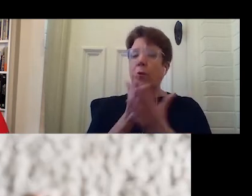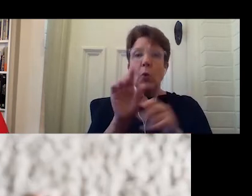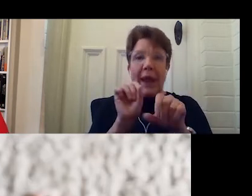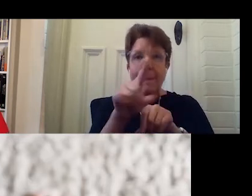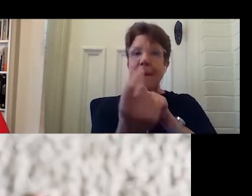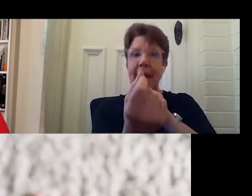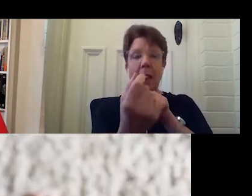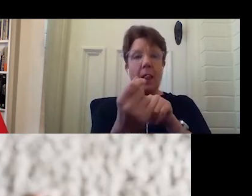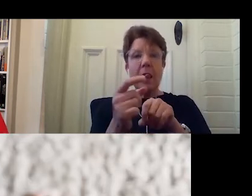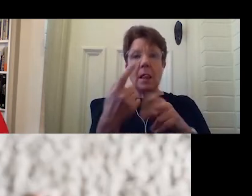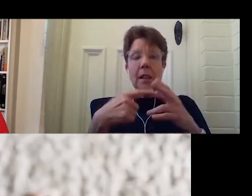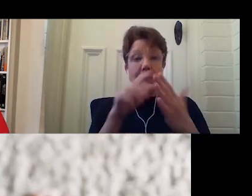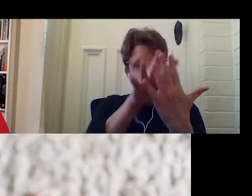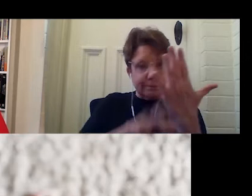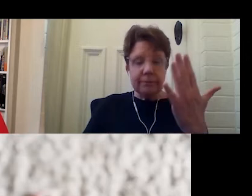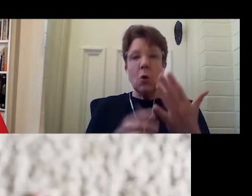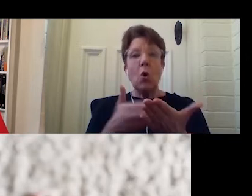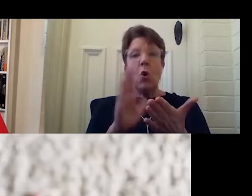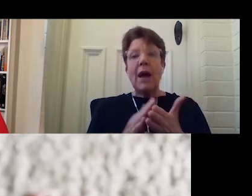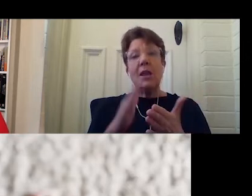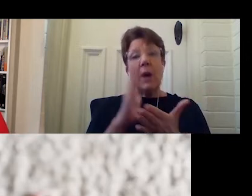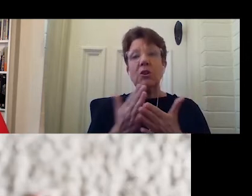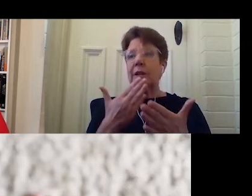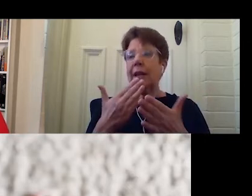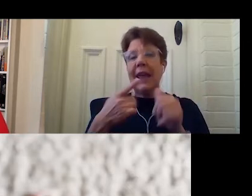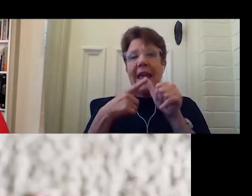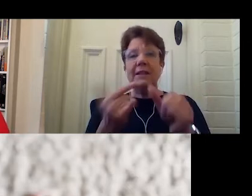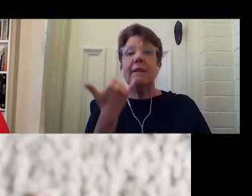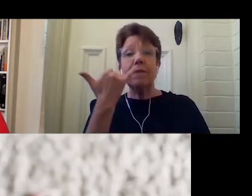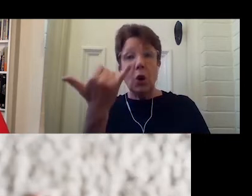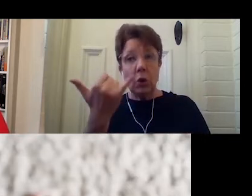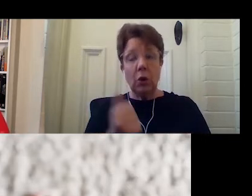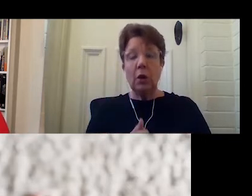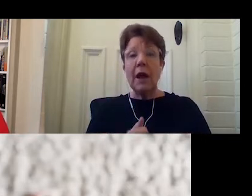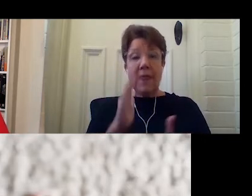people or the way you answer the phone. Are they words that are going